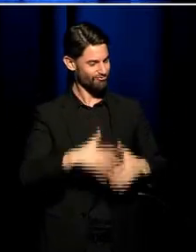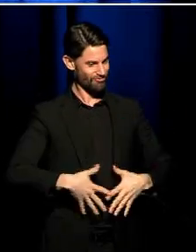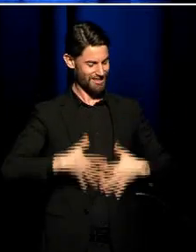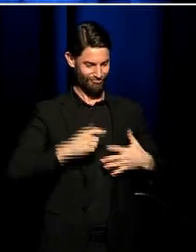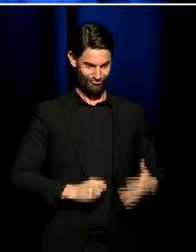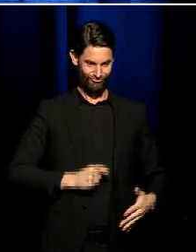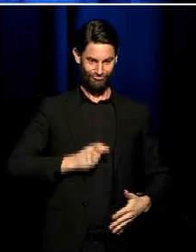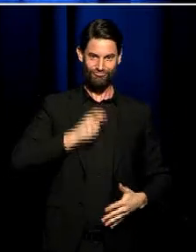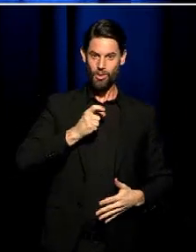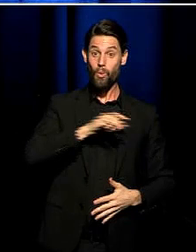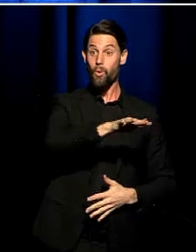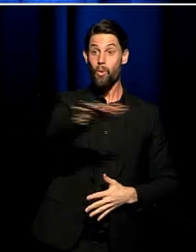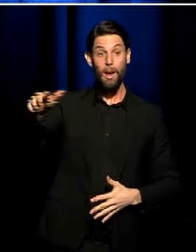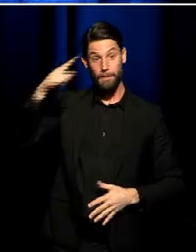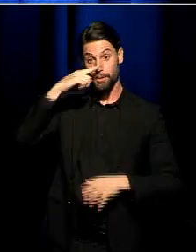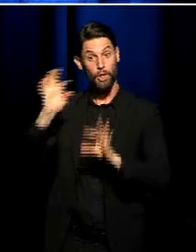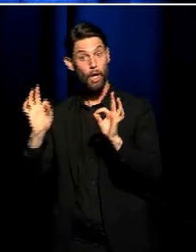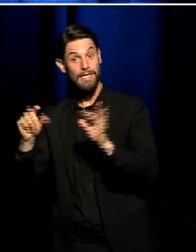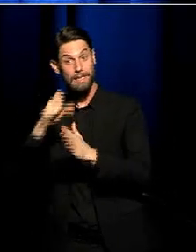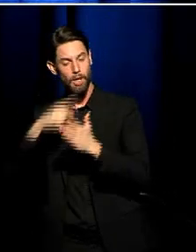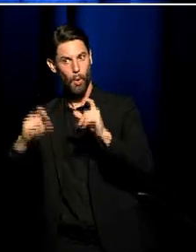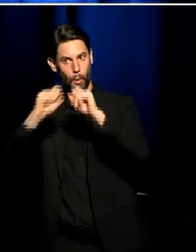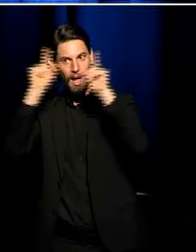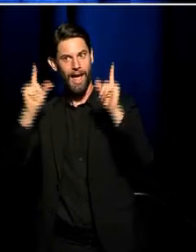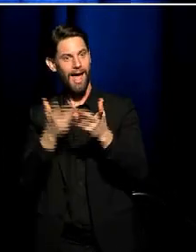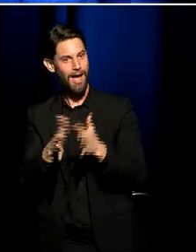and their right to live free from violence, abuse, neglect and exploitation.